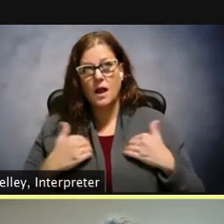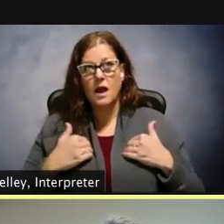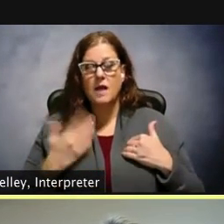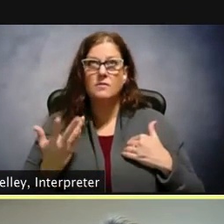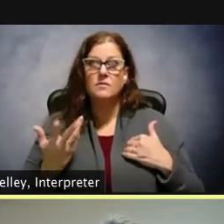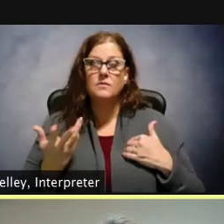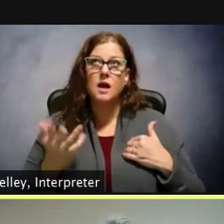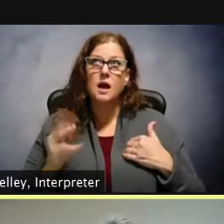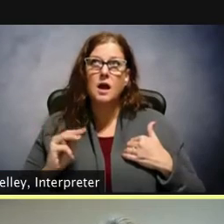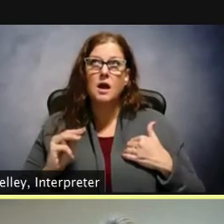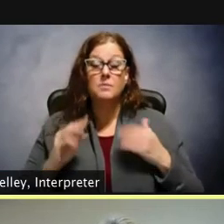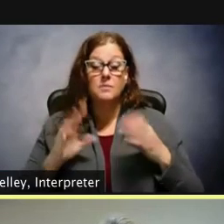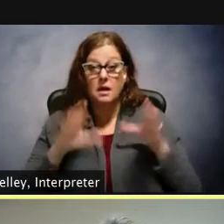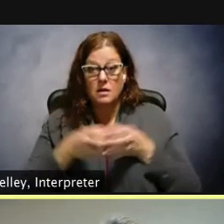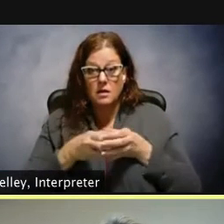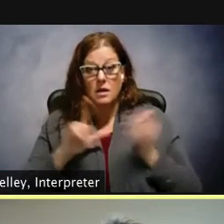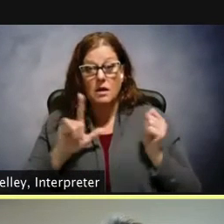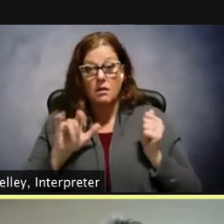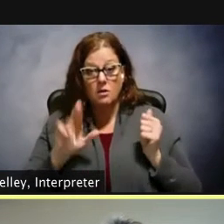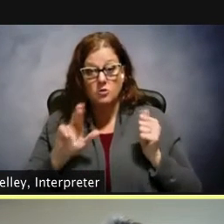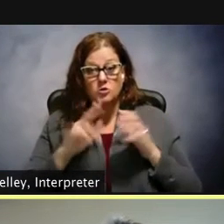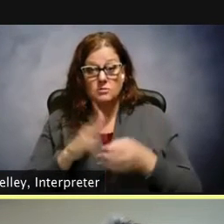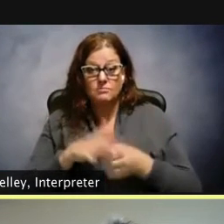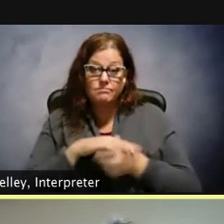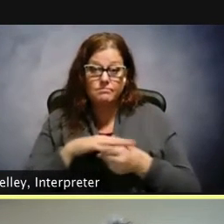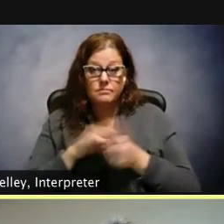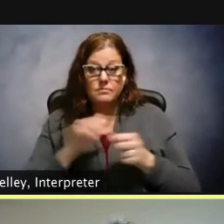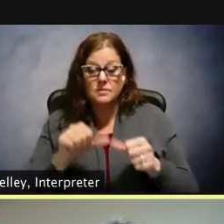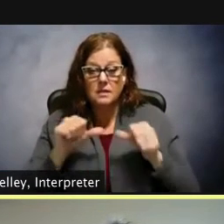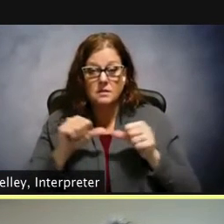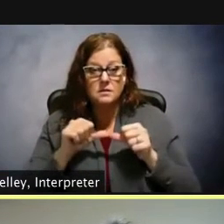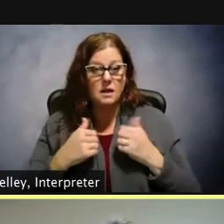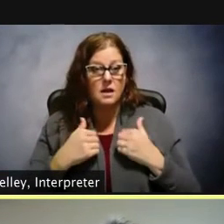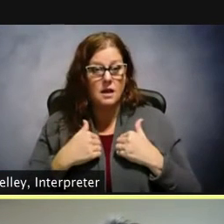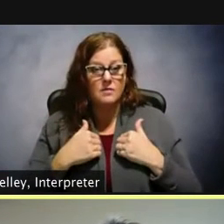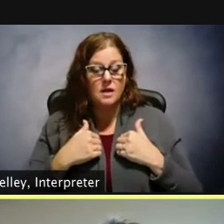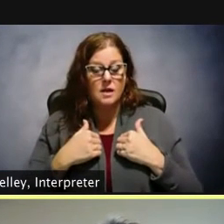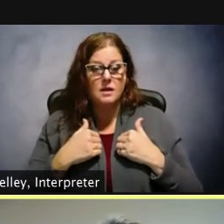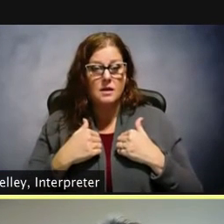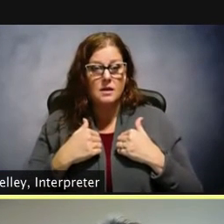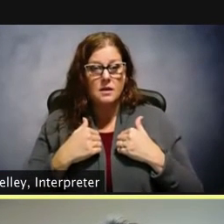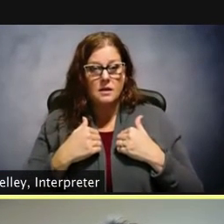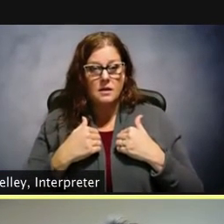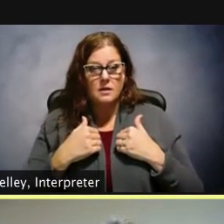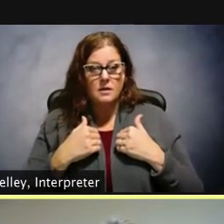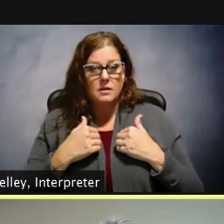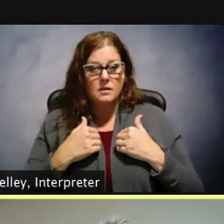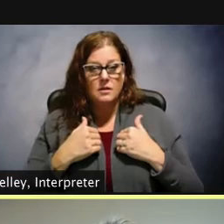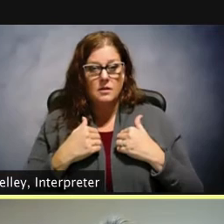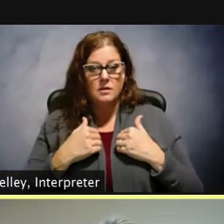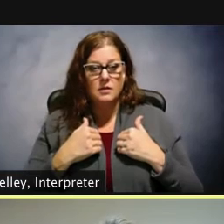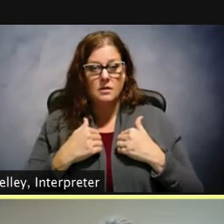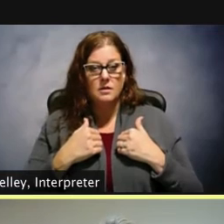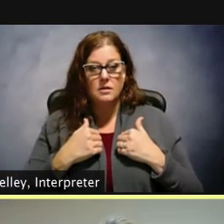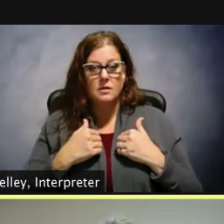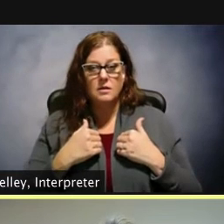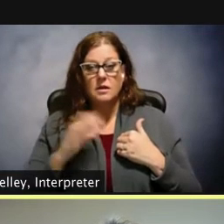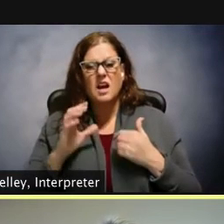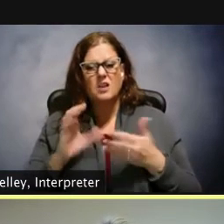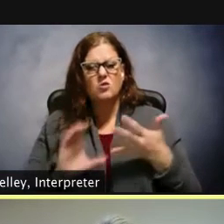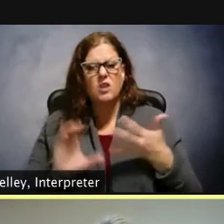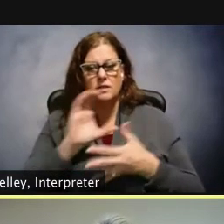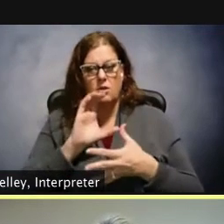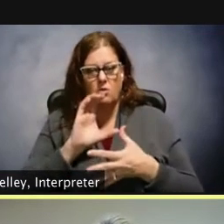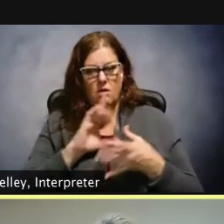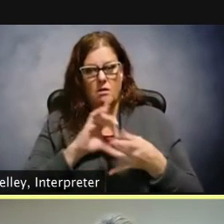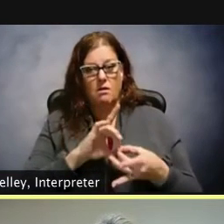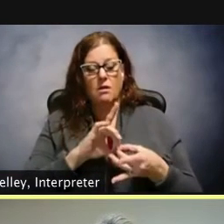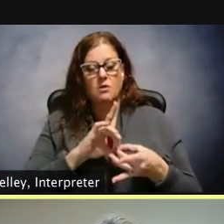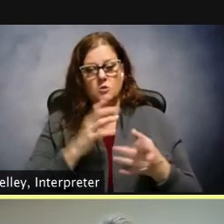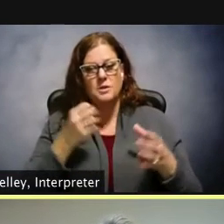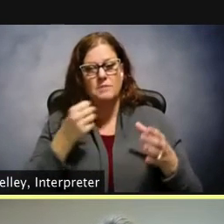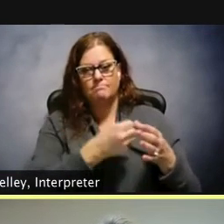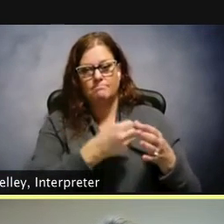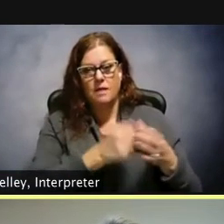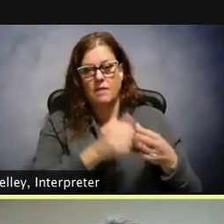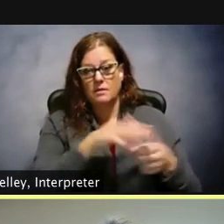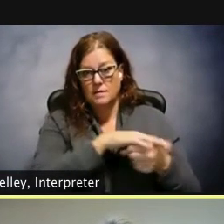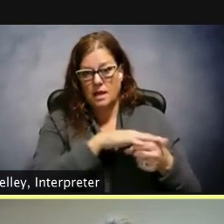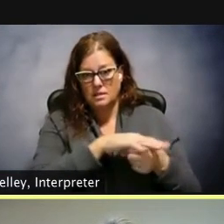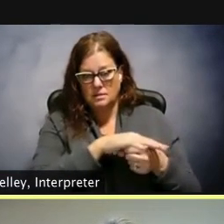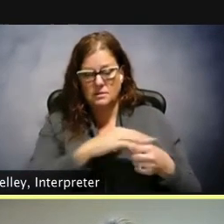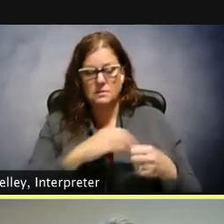in our cluster sites, we have a criteria to be at that cluster site. So most of those students,